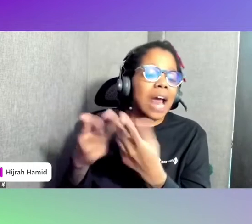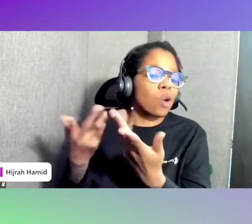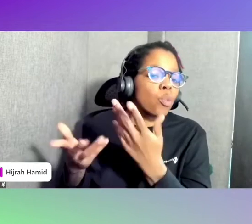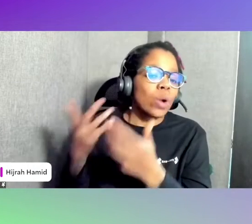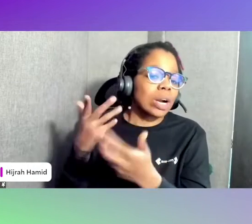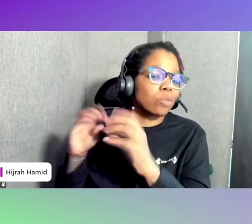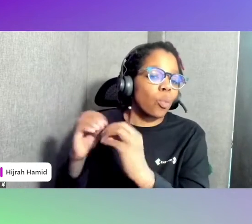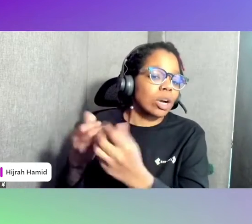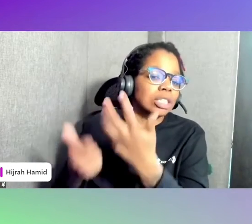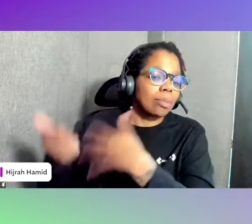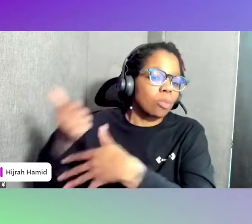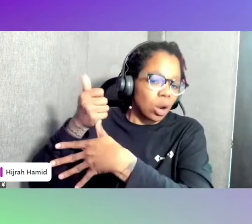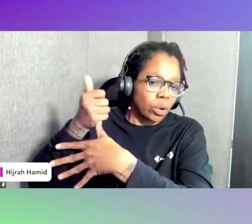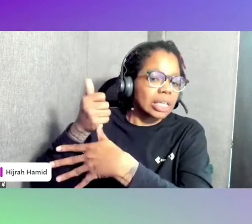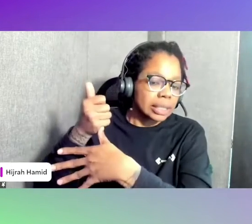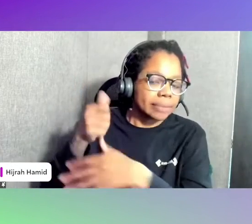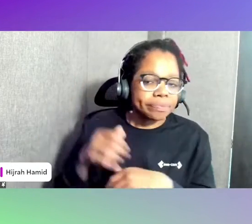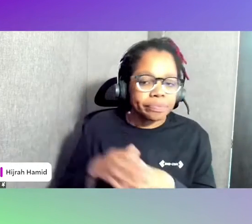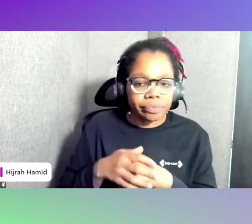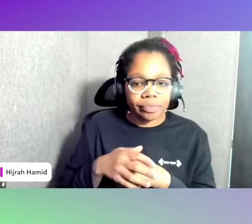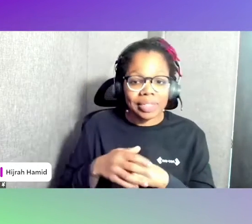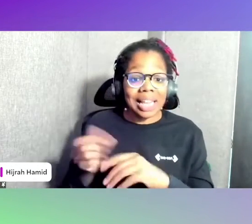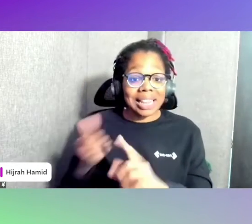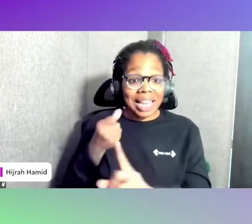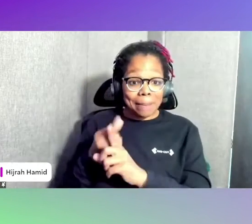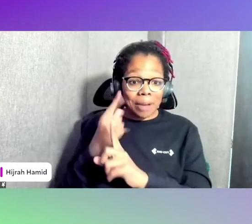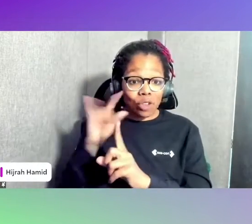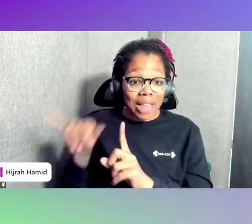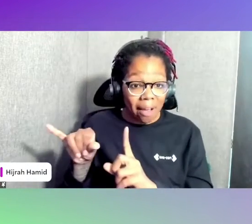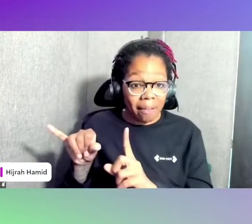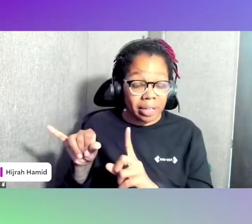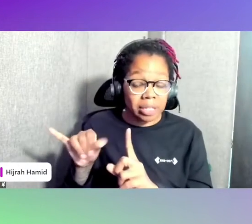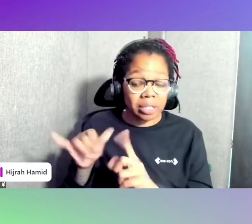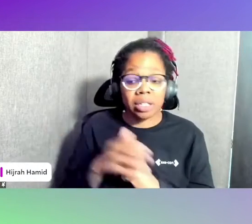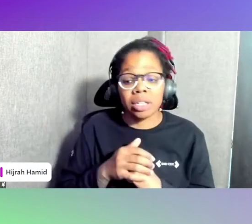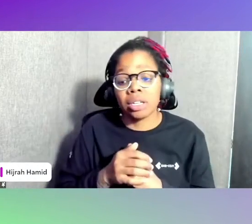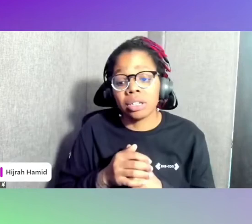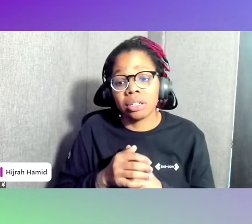graphics are extremely tied to compliance and